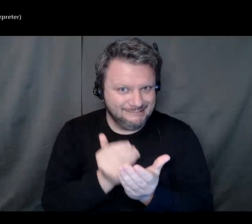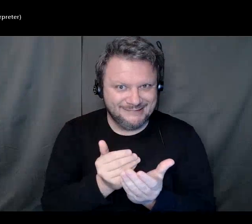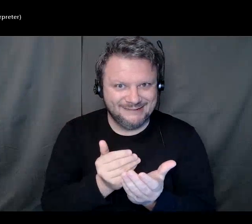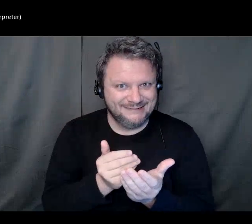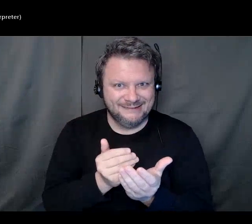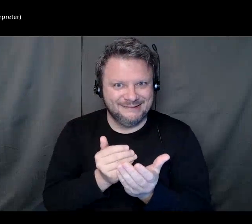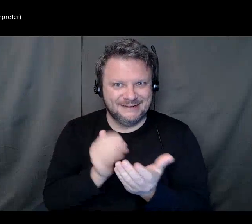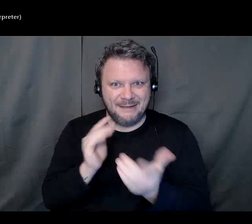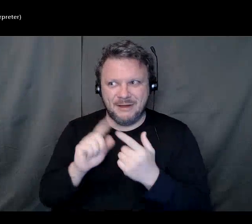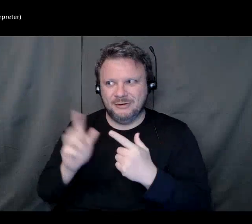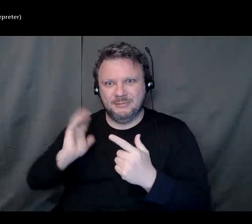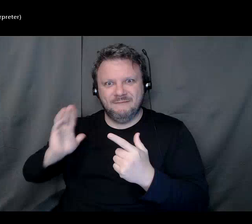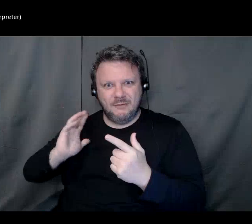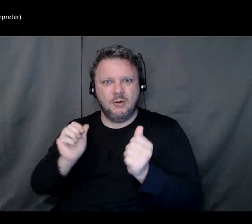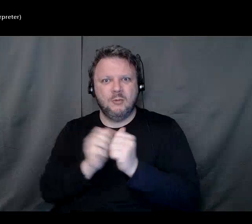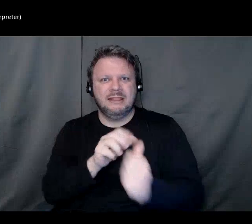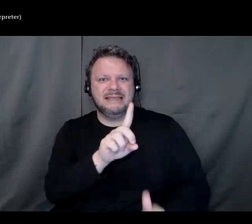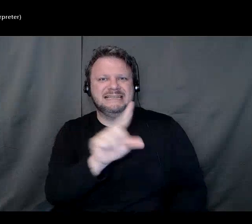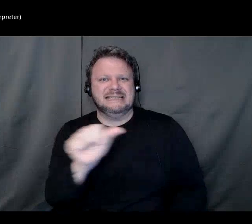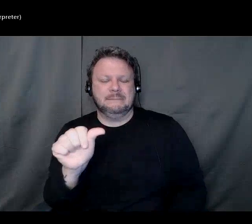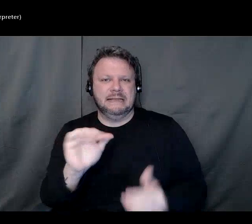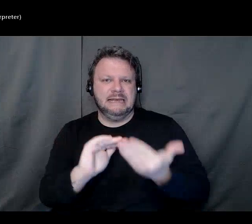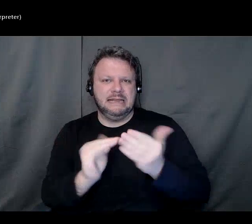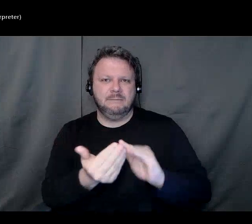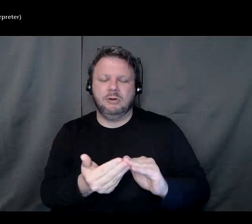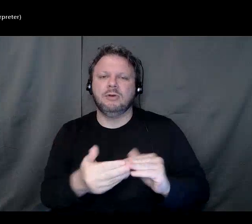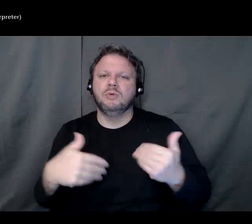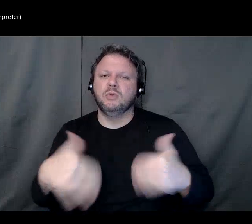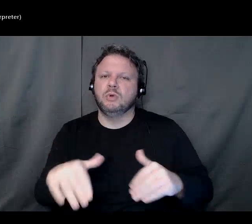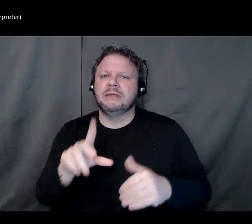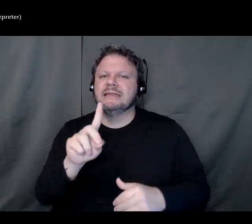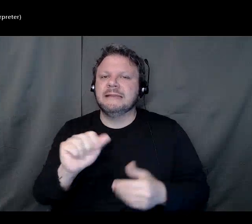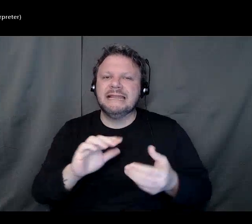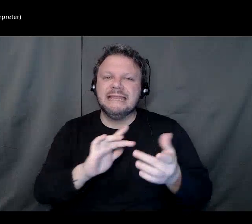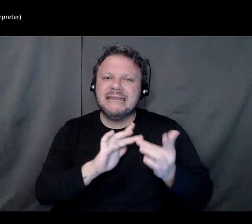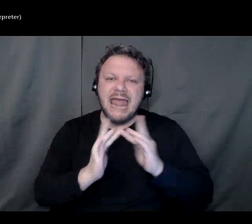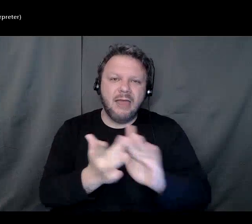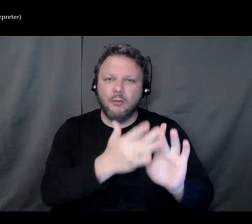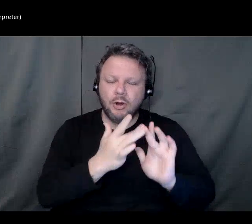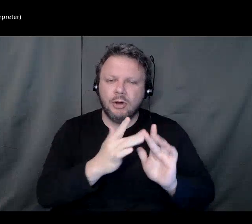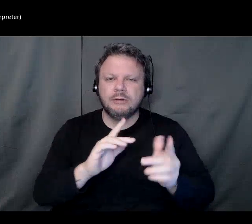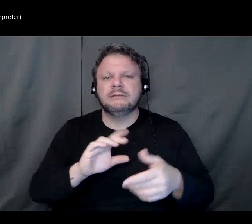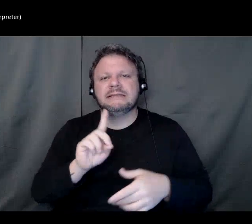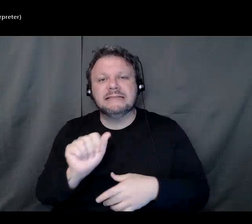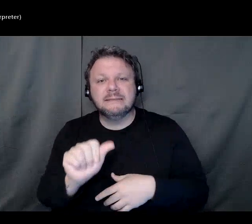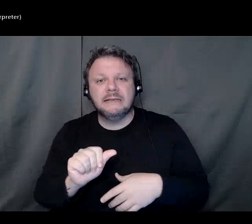been before with the Disability Community, Disability Networks, disability justice movements.